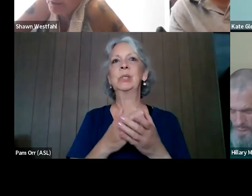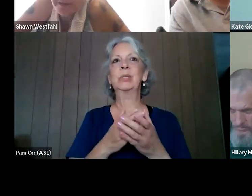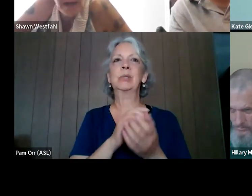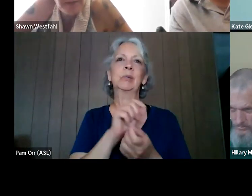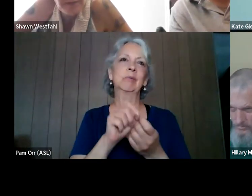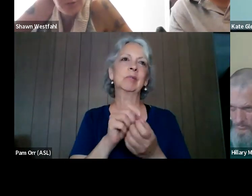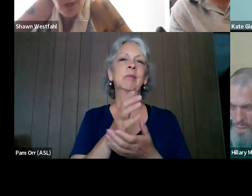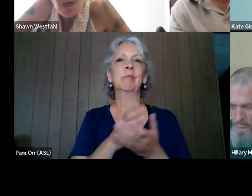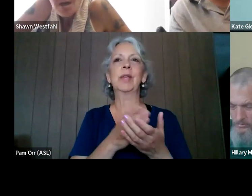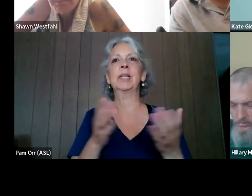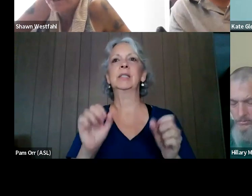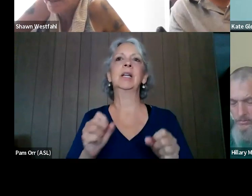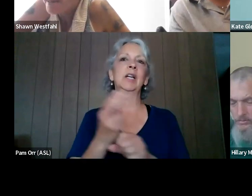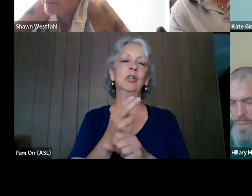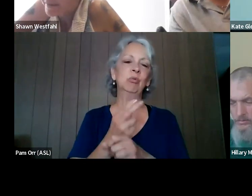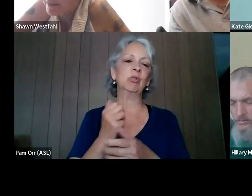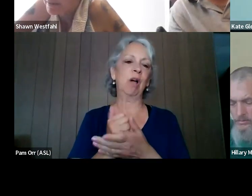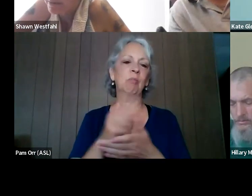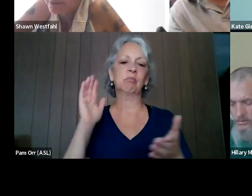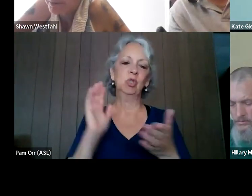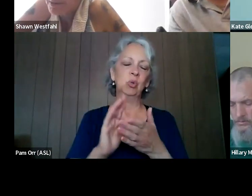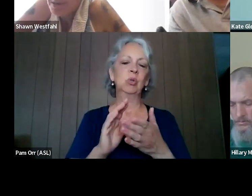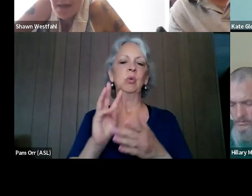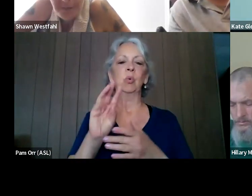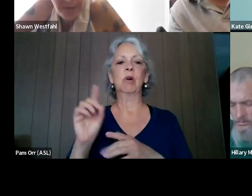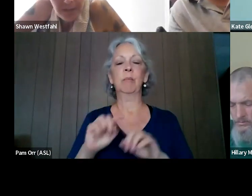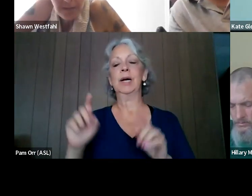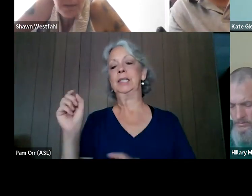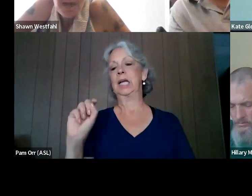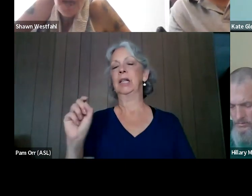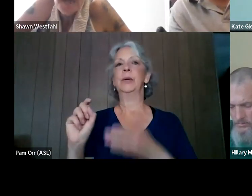They're learning how to use, with xylazine there's nothing.